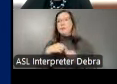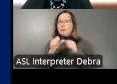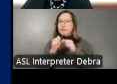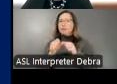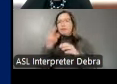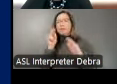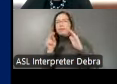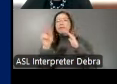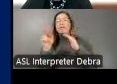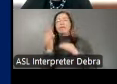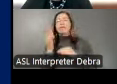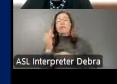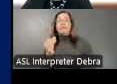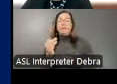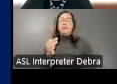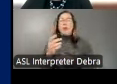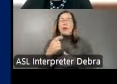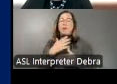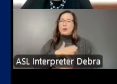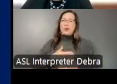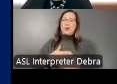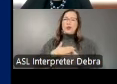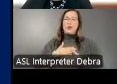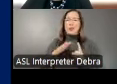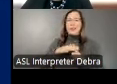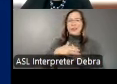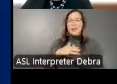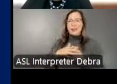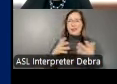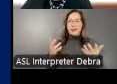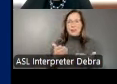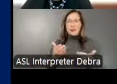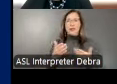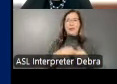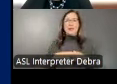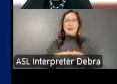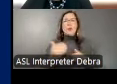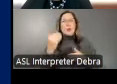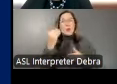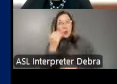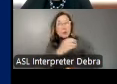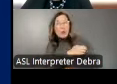so with an appreciation for the context we find ourselves in, the known power of the arts and the